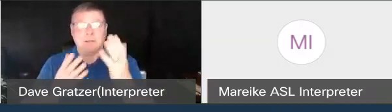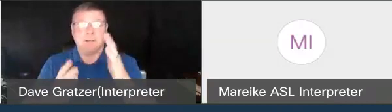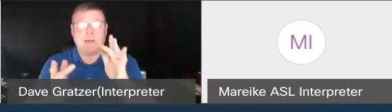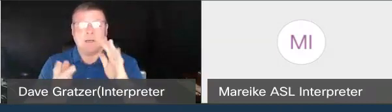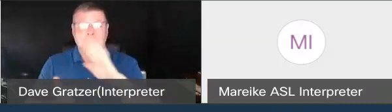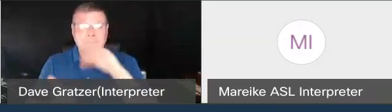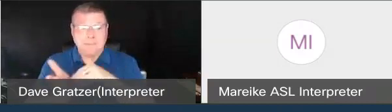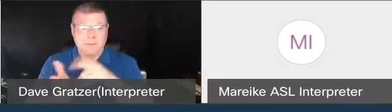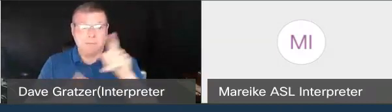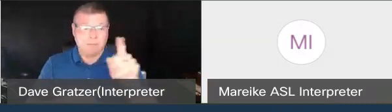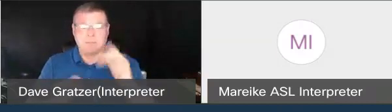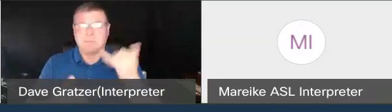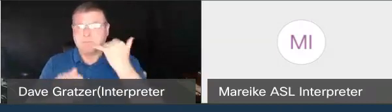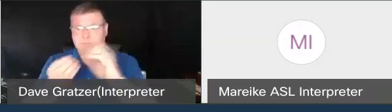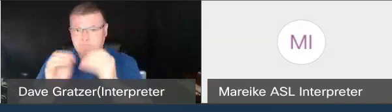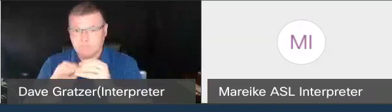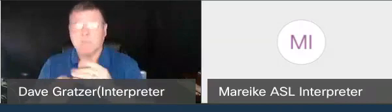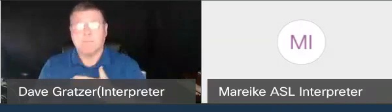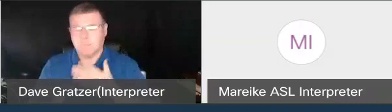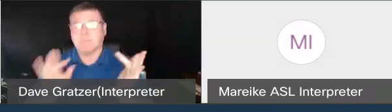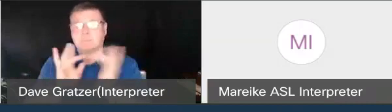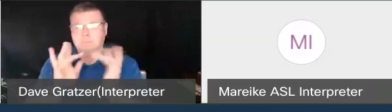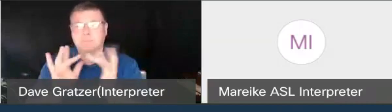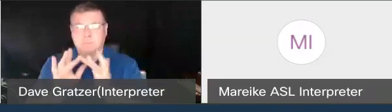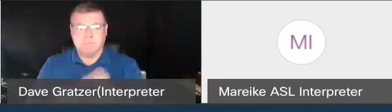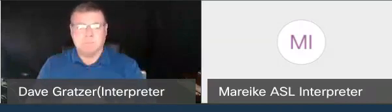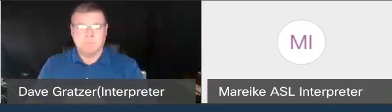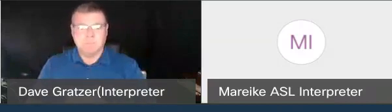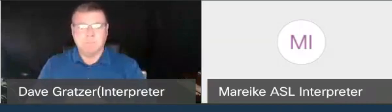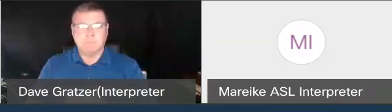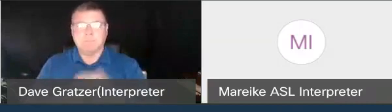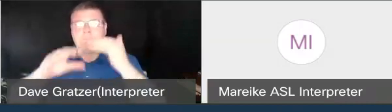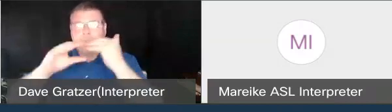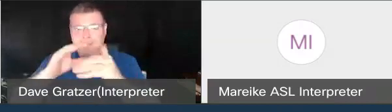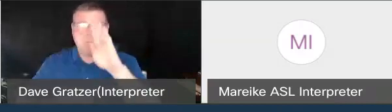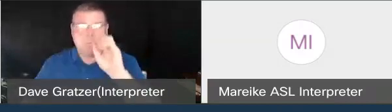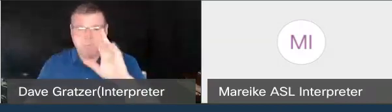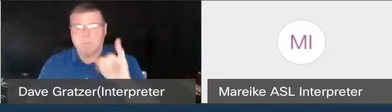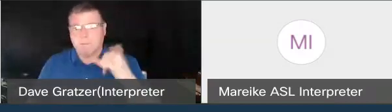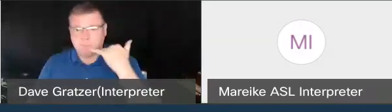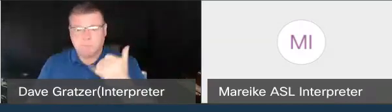is here on this slide. Please feel free to reach out to us by email or phone at any time.